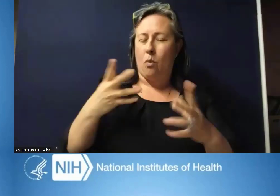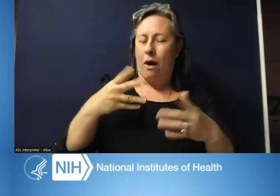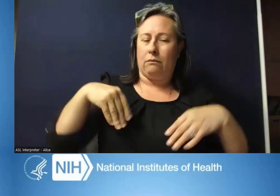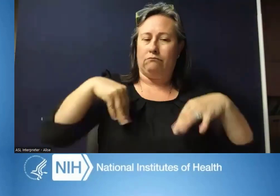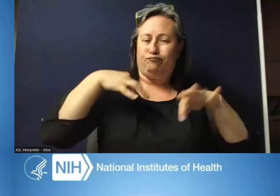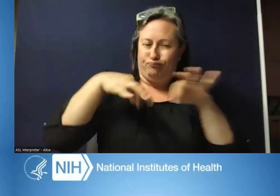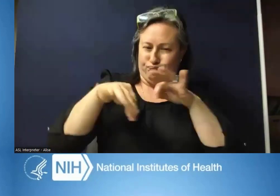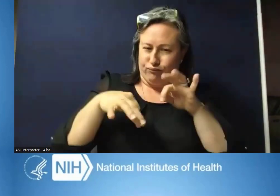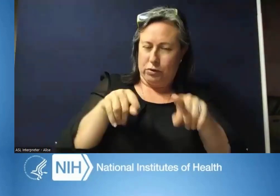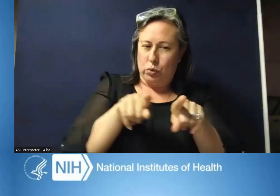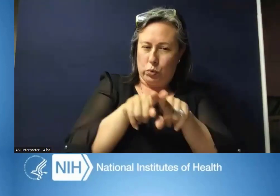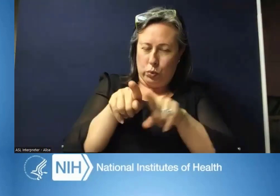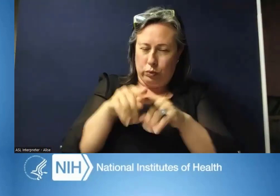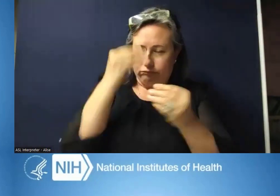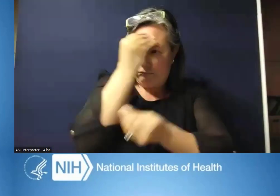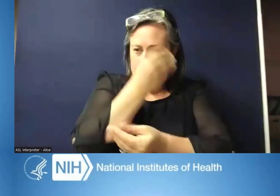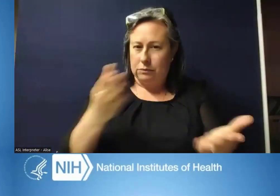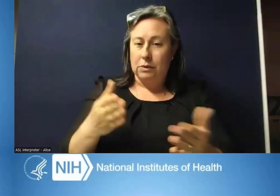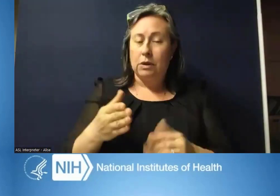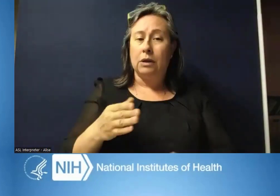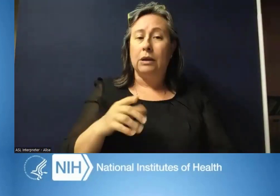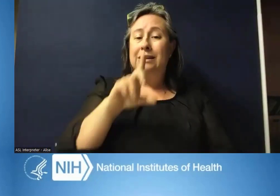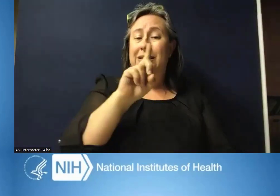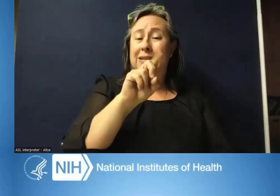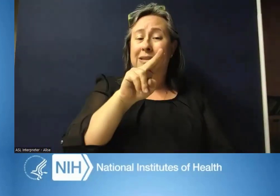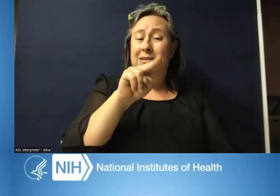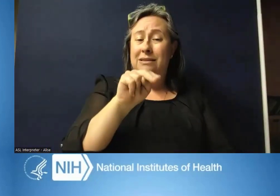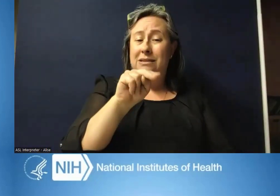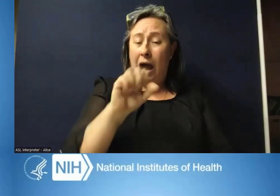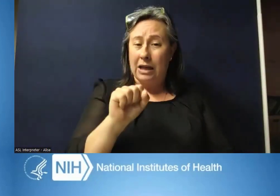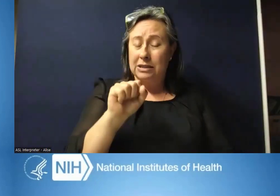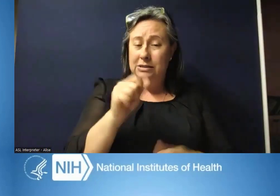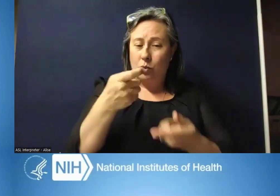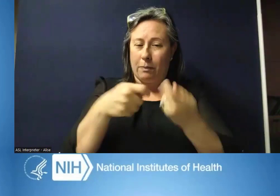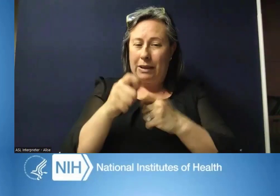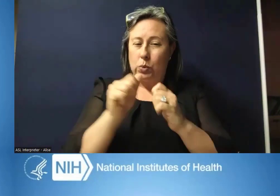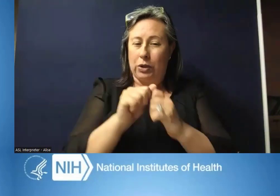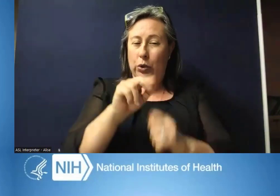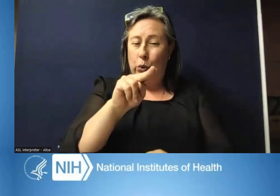will the DUNS be replaced with the UEI on the form in PMS?